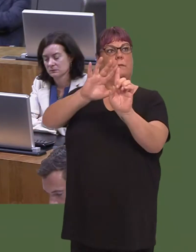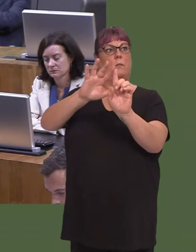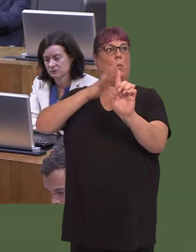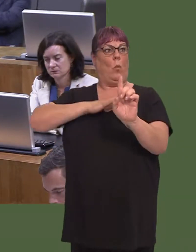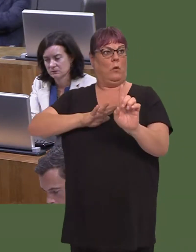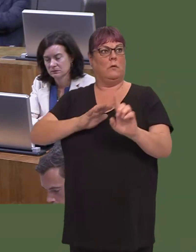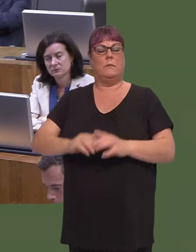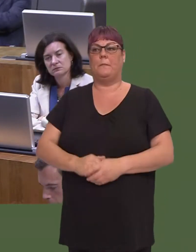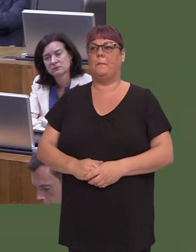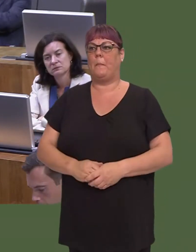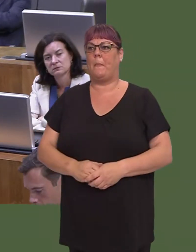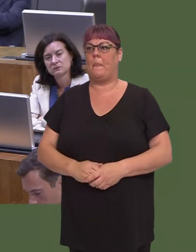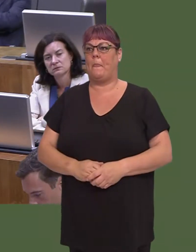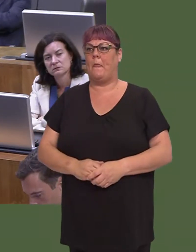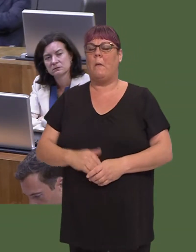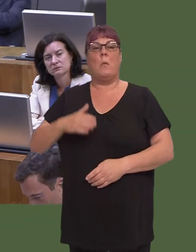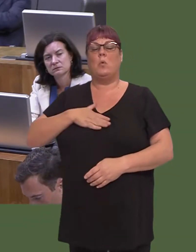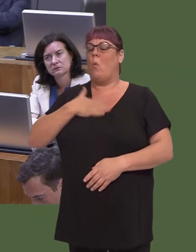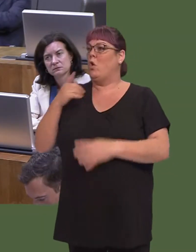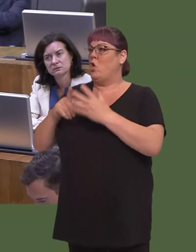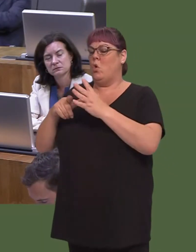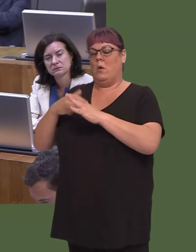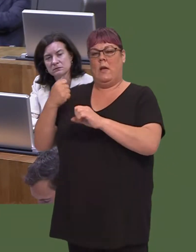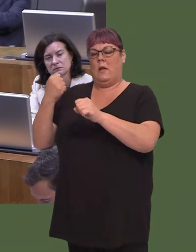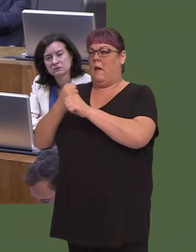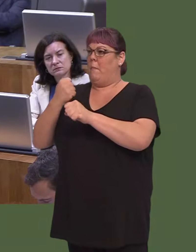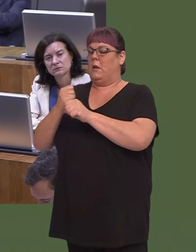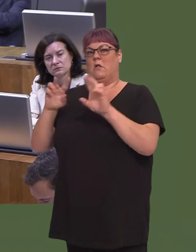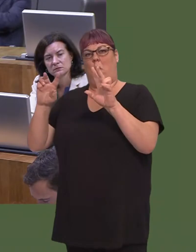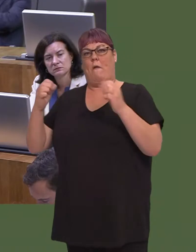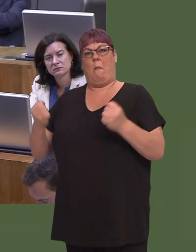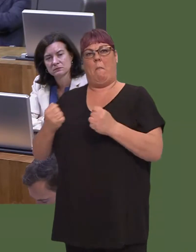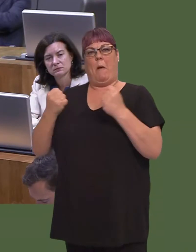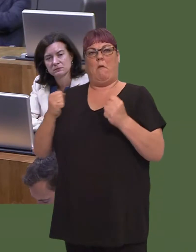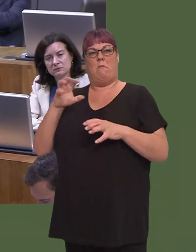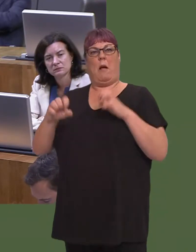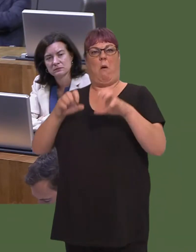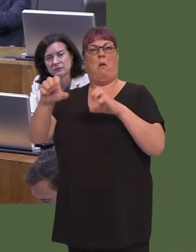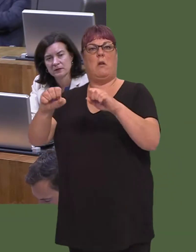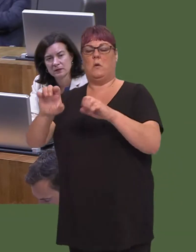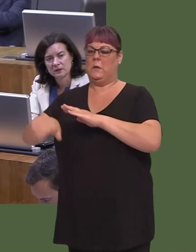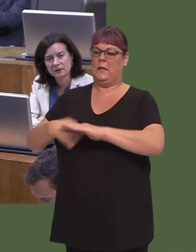investment. Can you tell us how your overseas visits have helped to do the same from other parts of the world? Carwyn Jones AM: Well, let me give you some